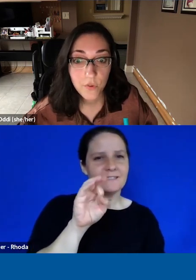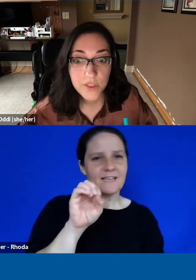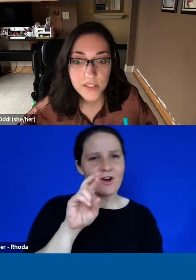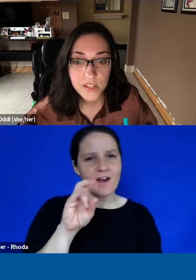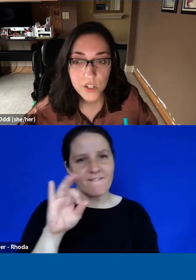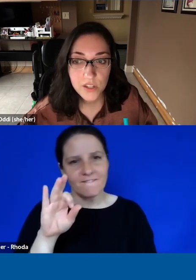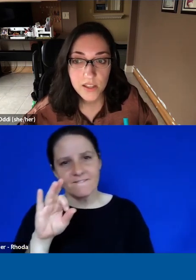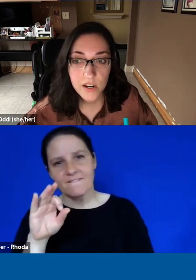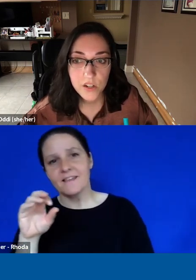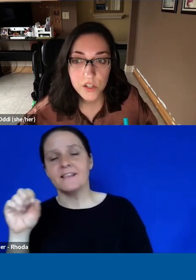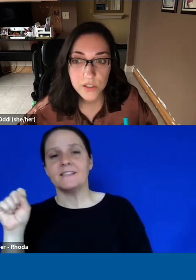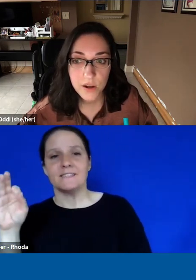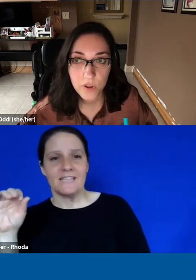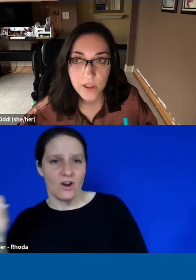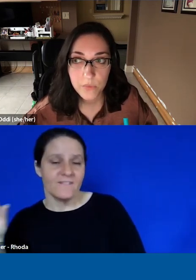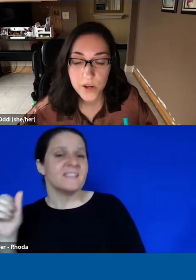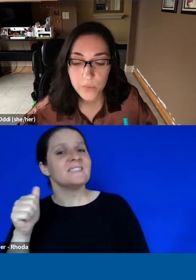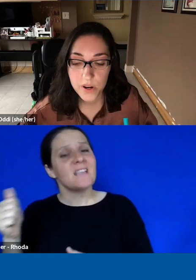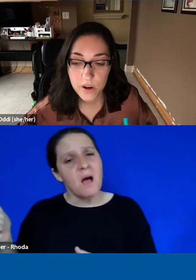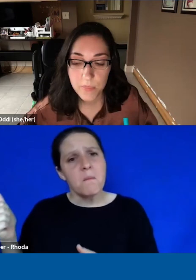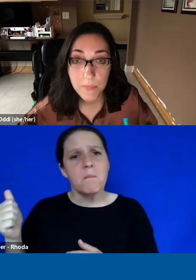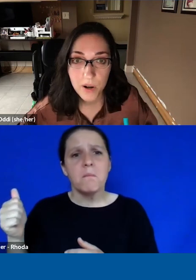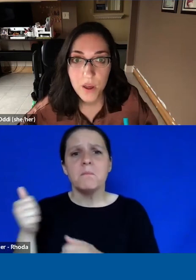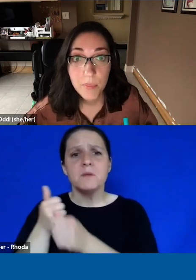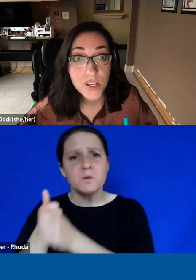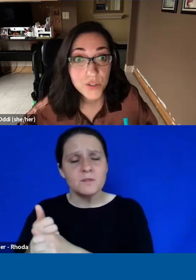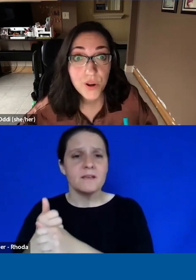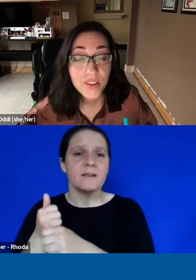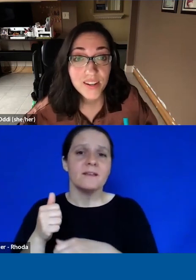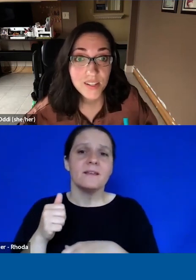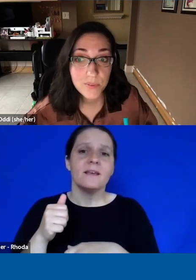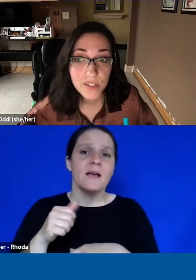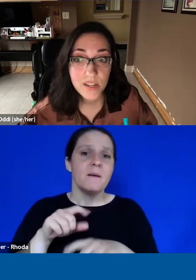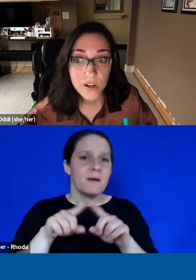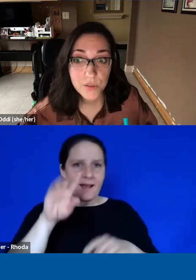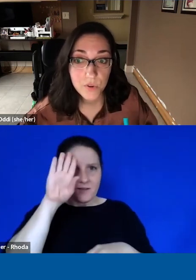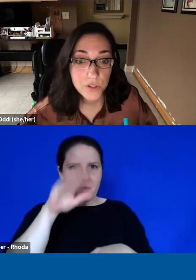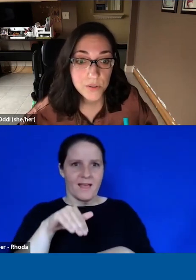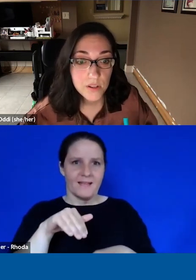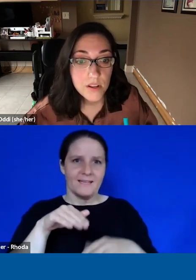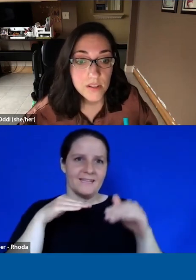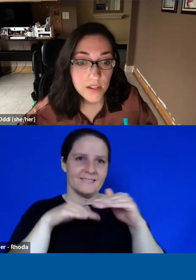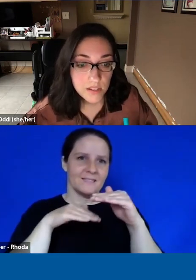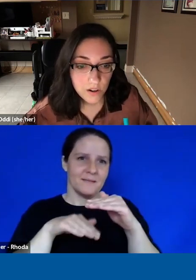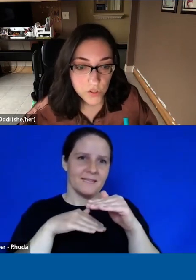for the distinction in the characters, like more like when you're reading on a paper, but I do know that the accessibility standard is more to use sans serif,